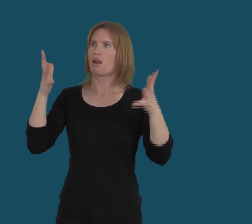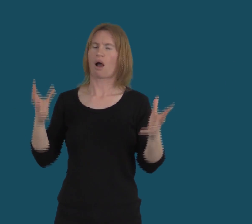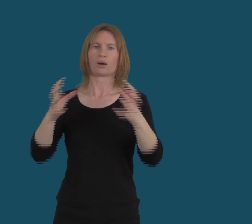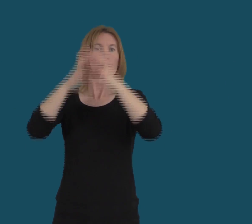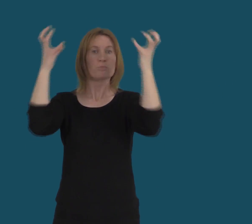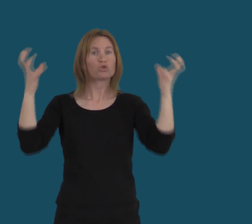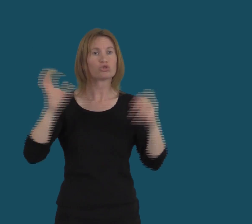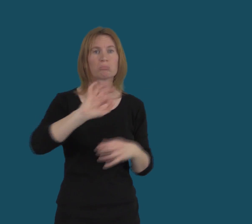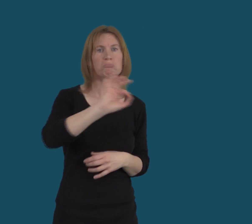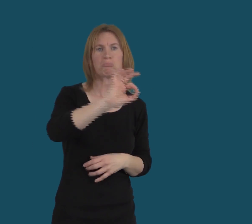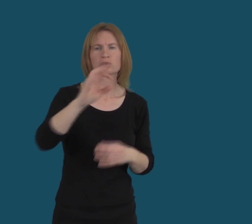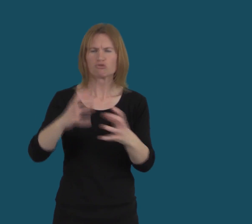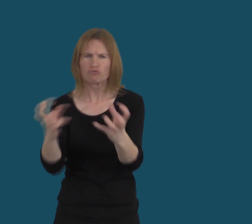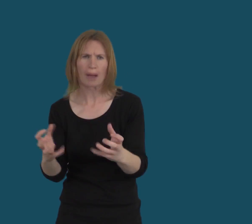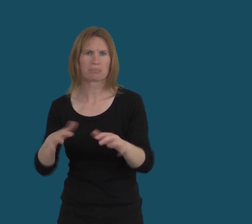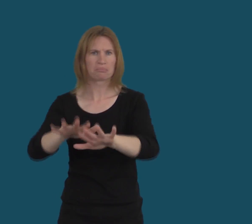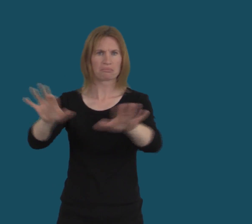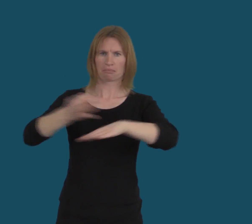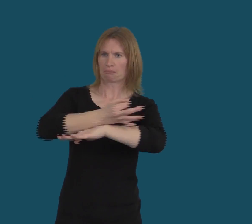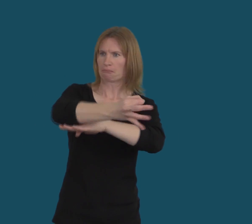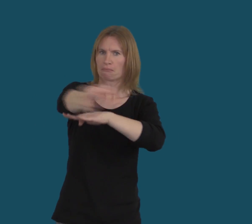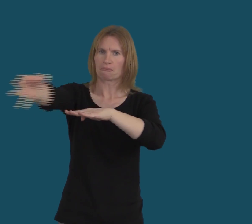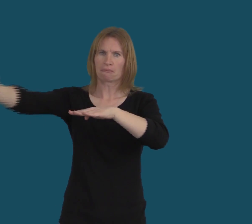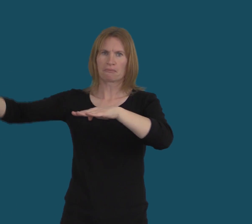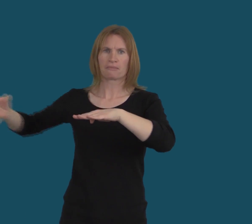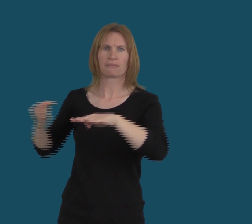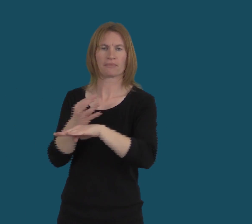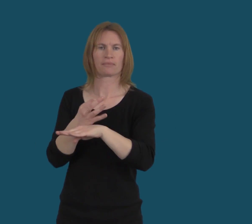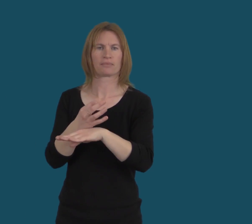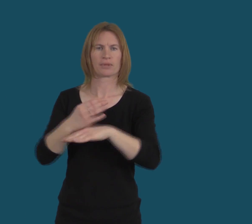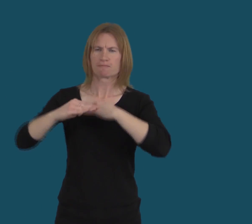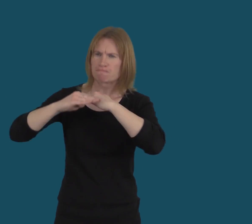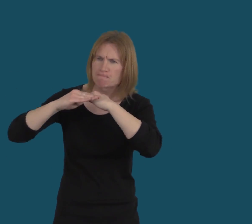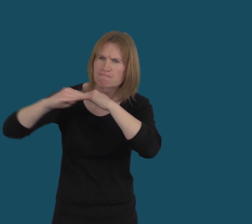preferably a flat area with no bush,